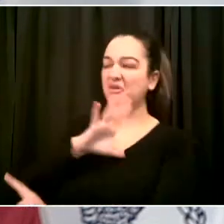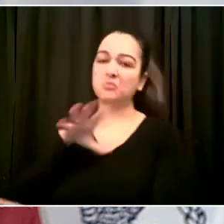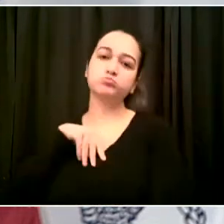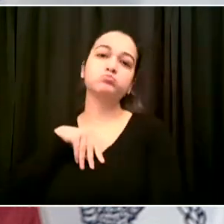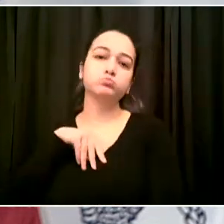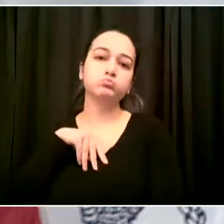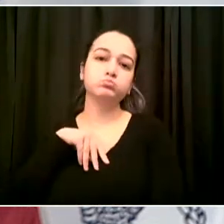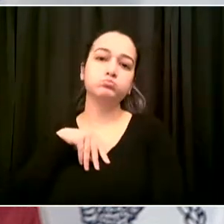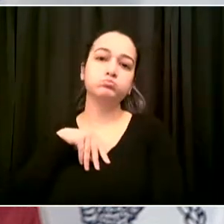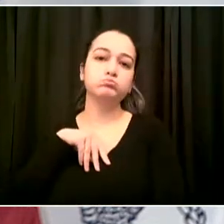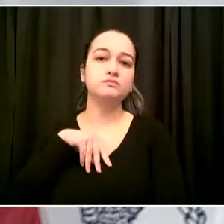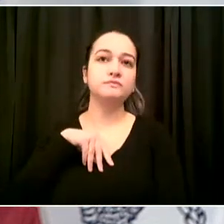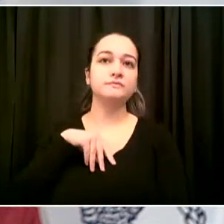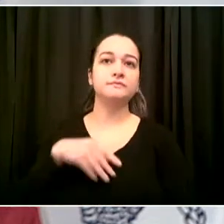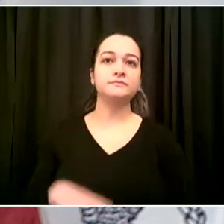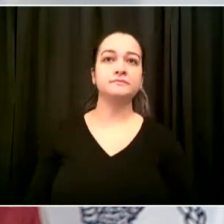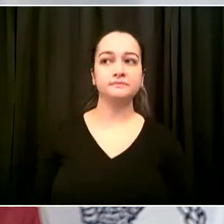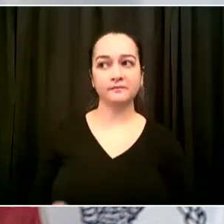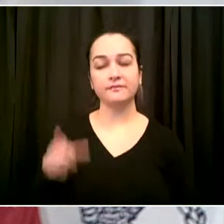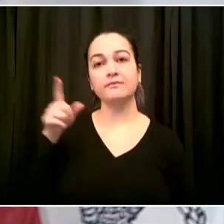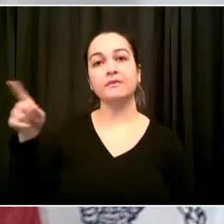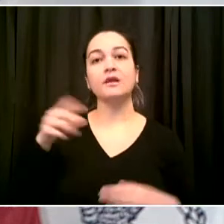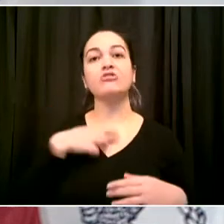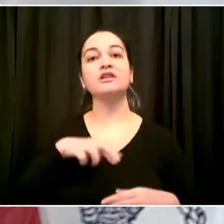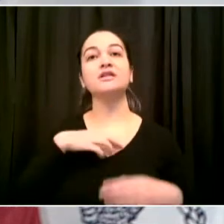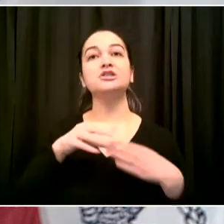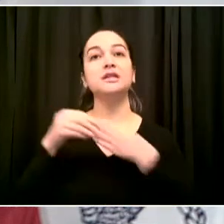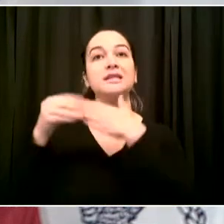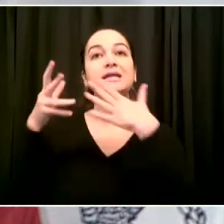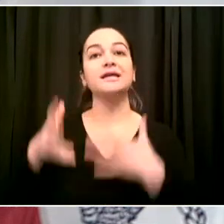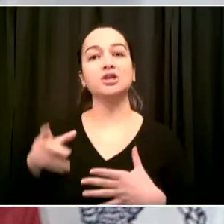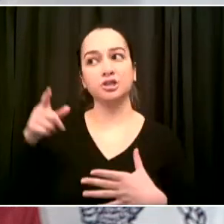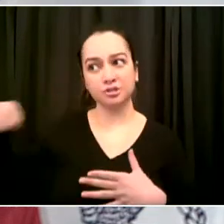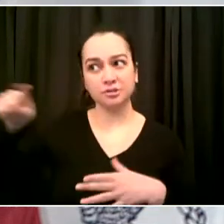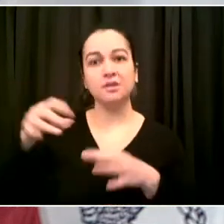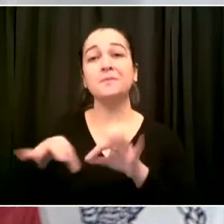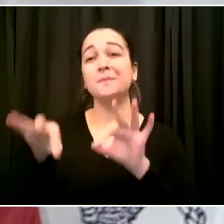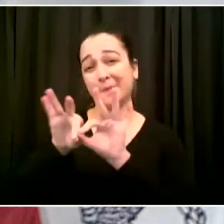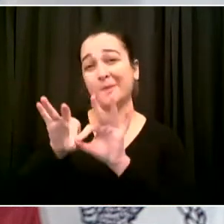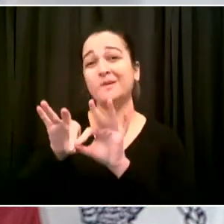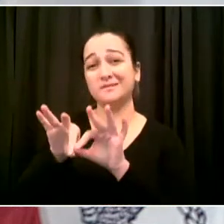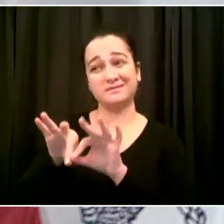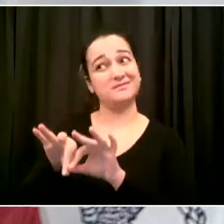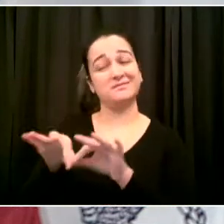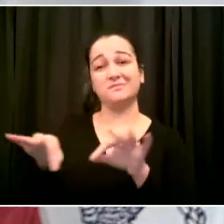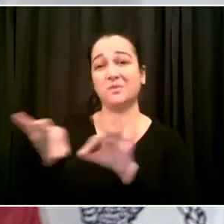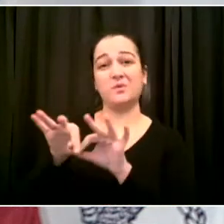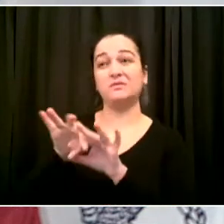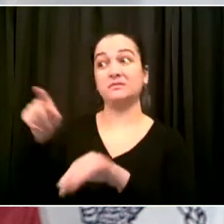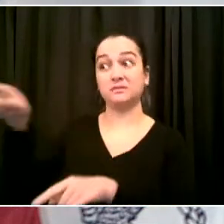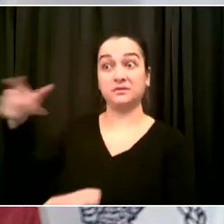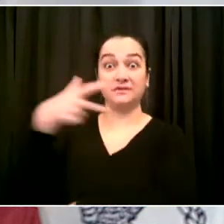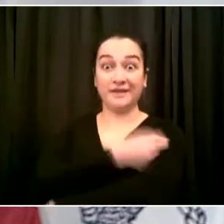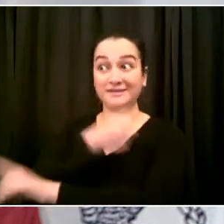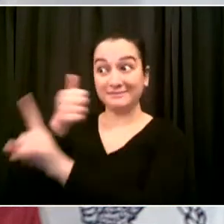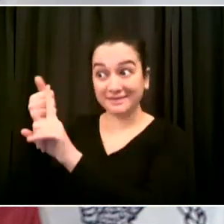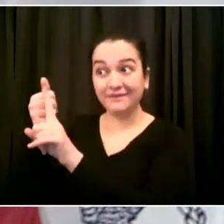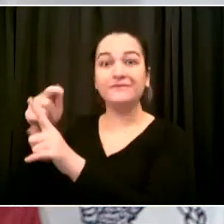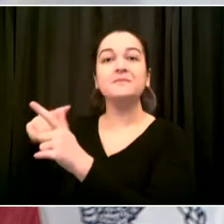OKAY FOR THEM. BUT ALSO VOICES PEOPLE KNOW AND TRUST. FROM THE BEGINNING WE NEED CLERGY TO BE A BIG PART OF